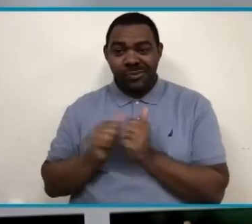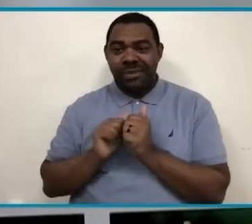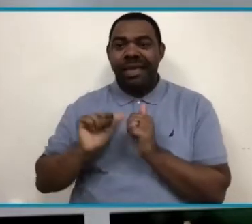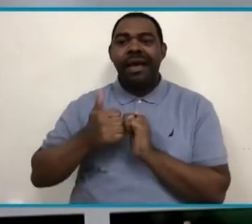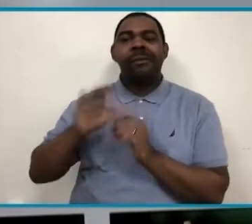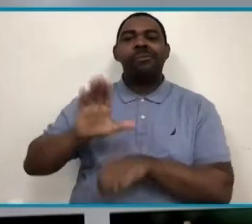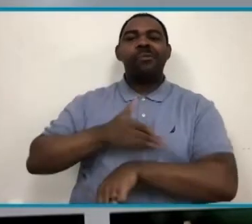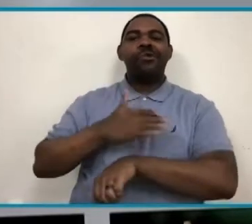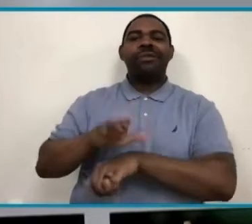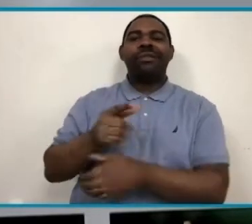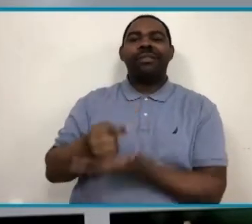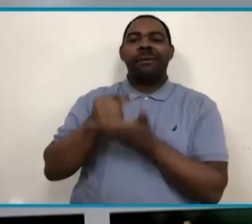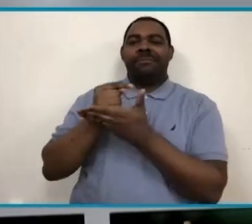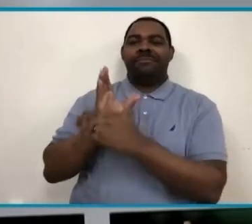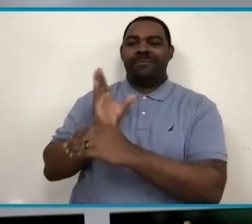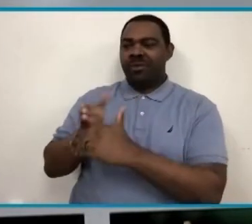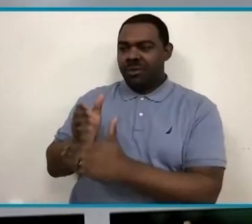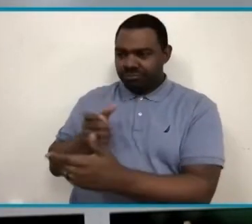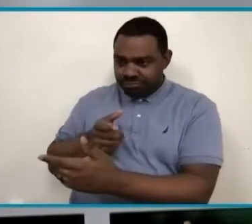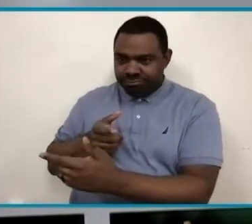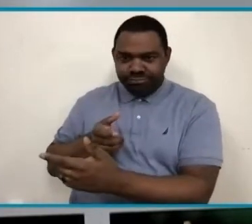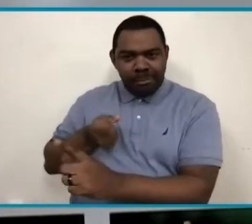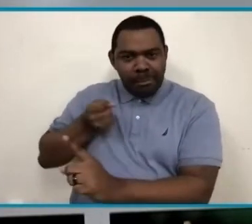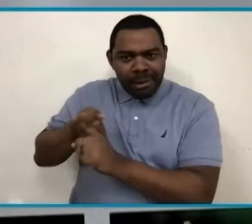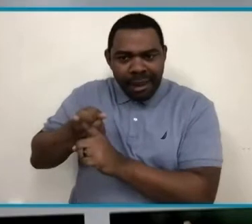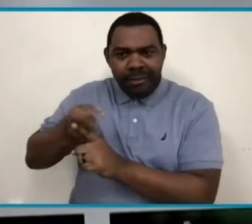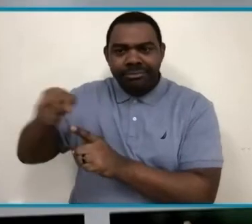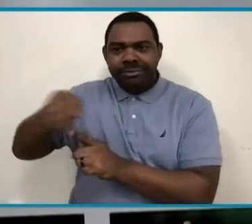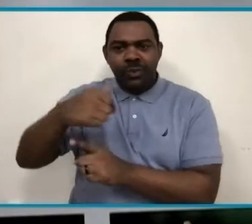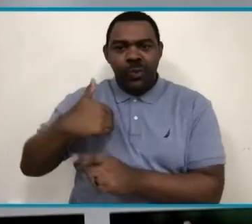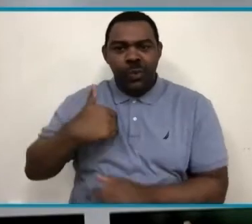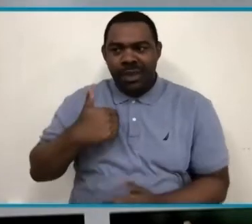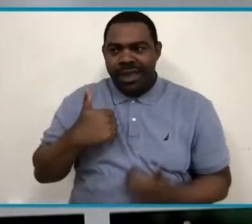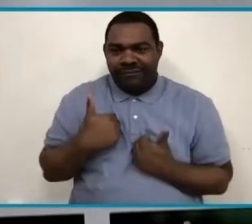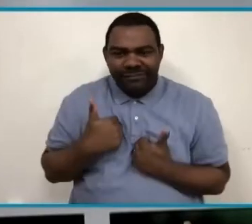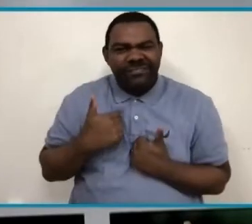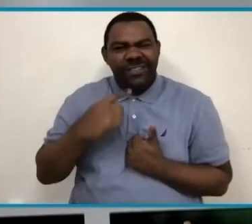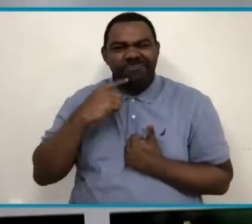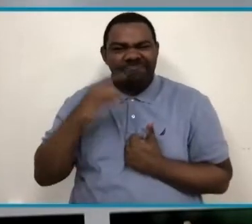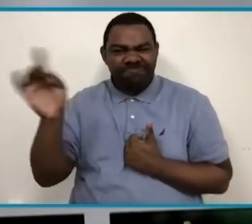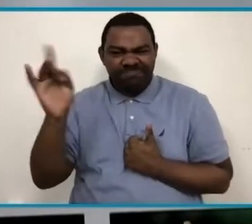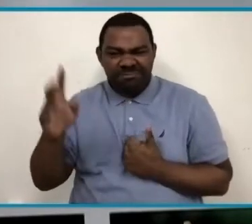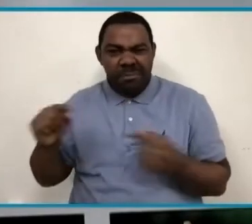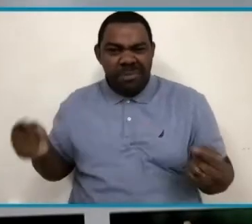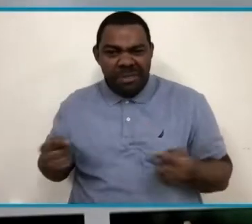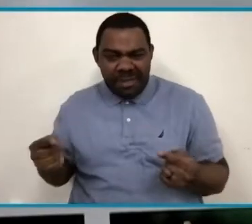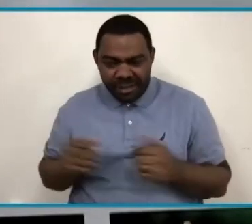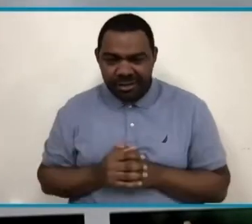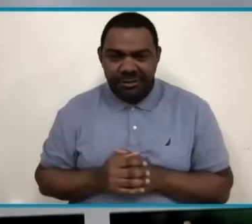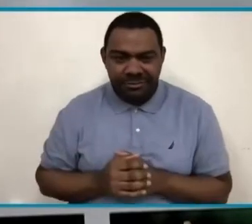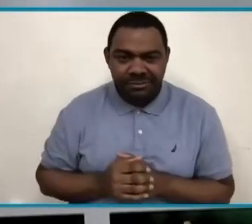for chronic pain management but with civilian populations, not in military populations yet.